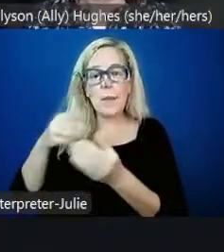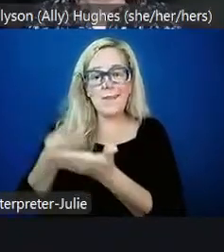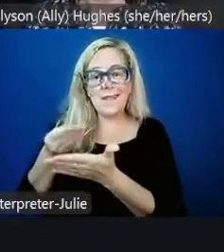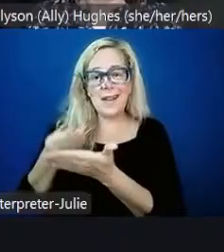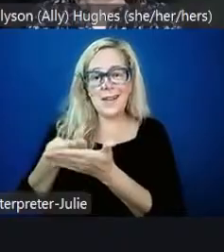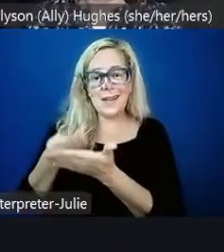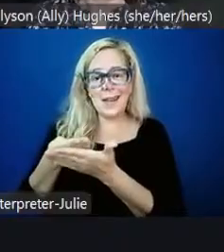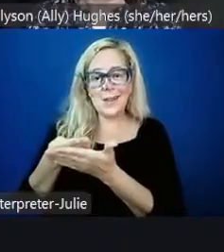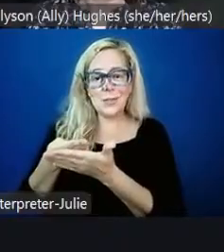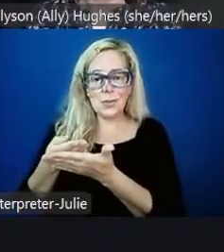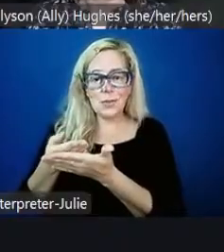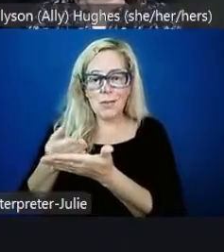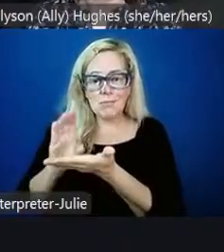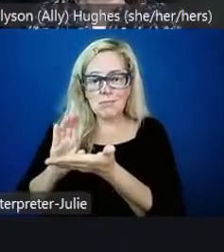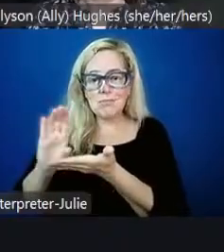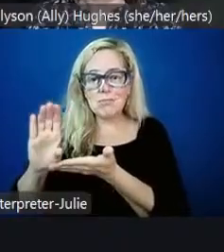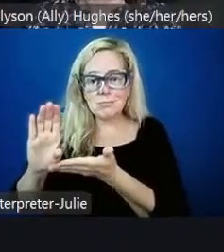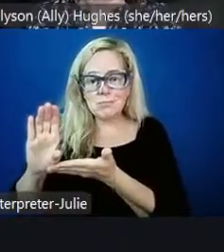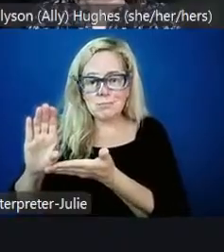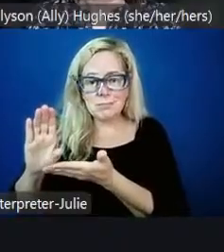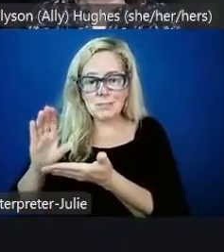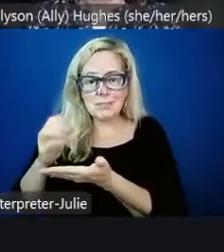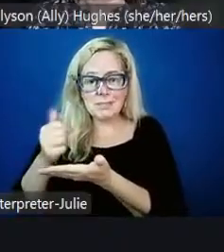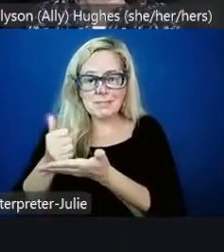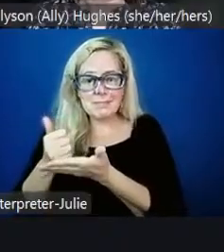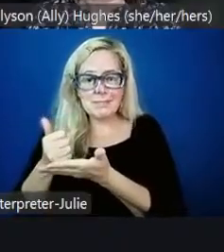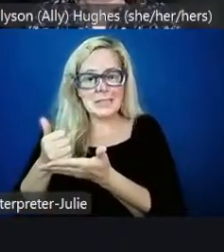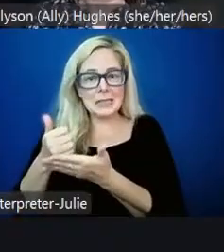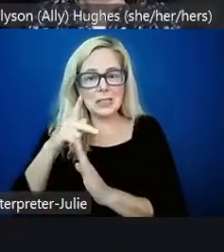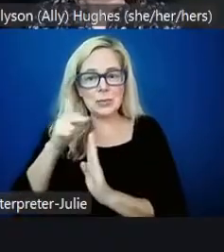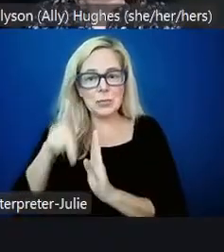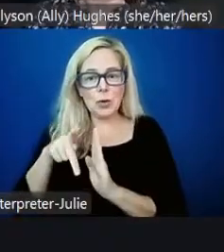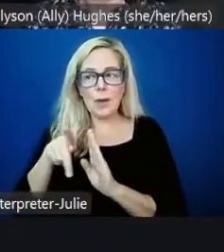or just emotionally connecting with other people who understand. And also we